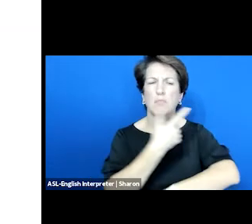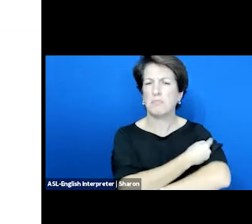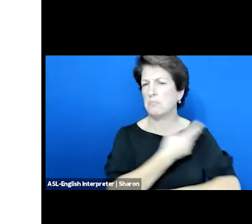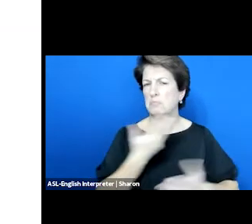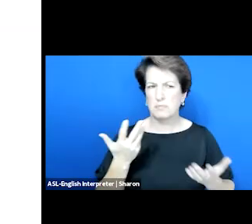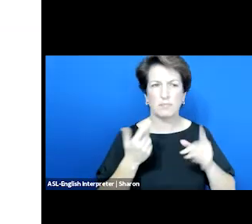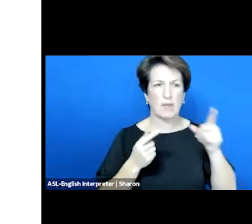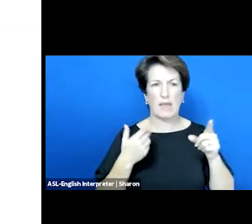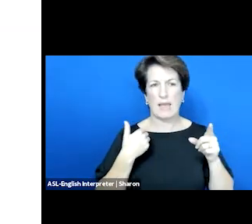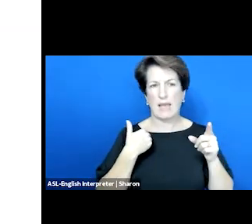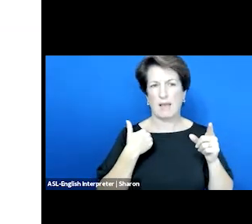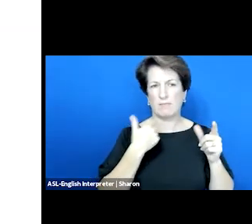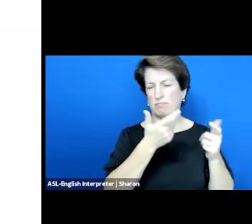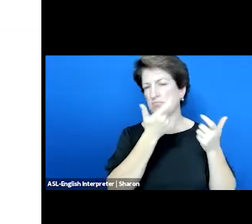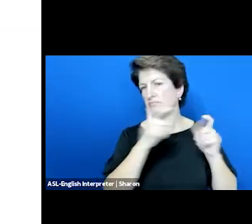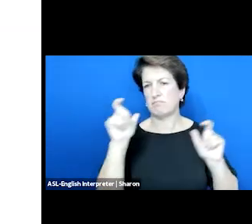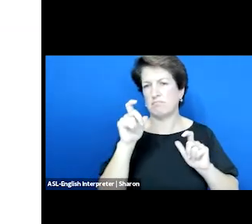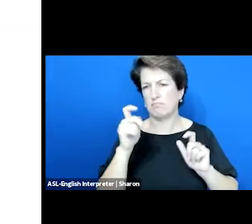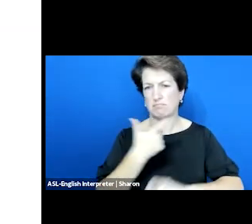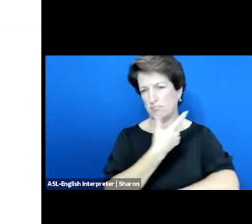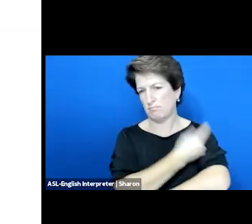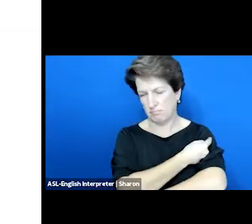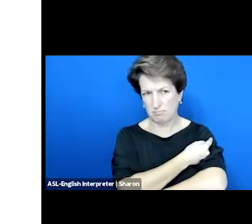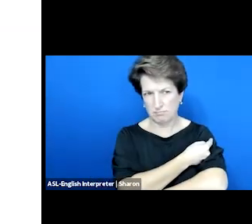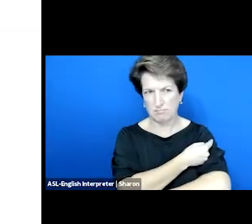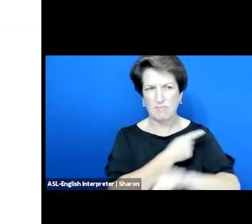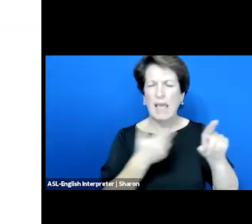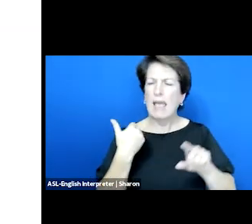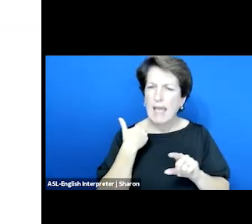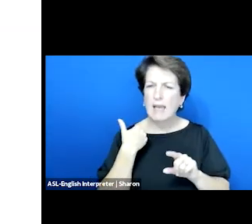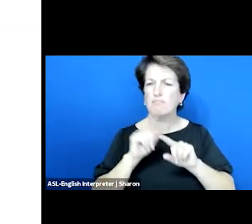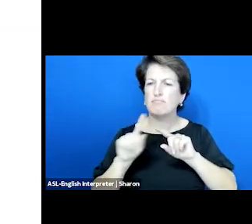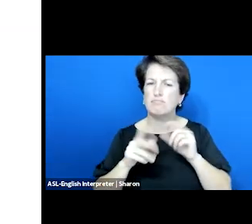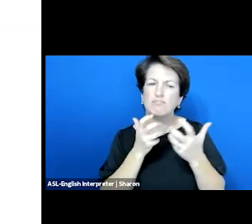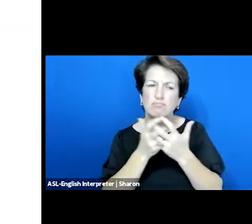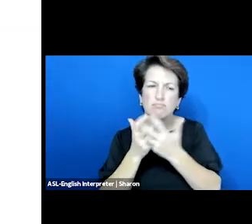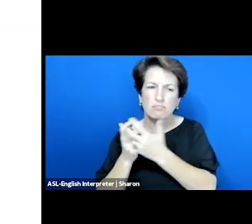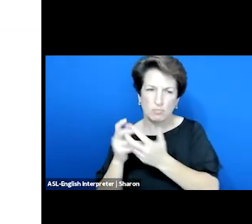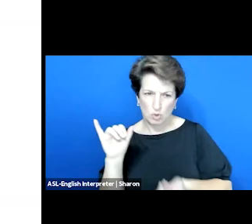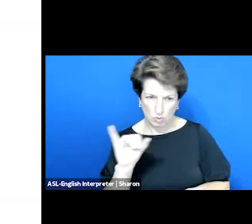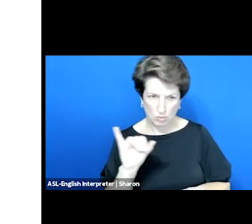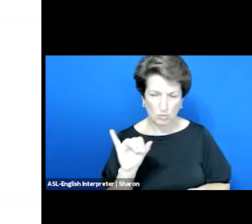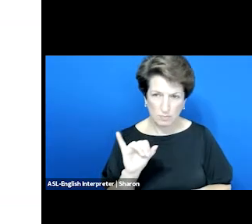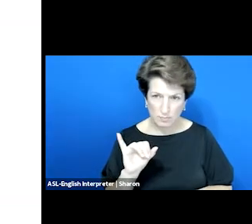individual: a little for 1/3 dose, and also butchered as an long-term care residents and seniors living in other congregate settings. So those changes happened then. There